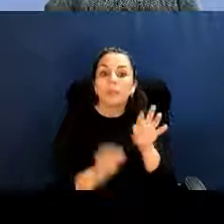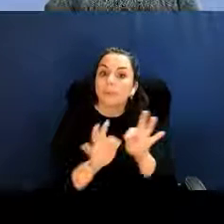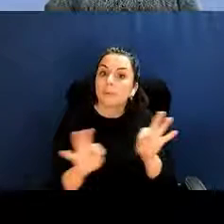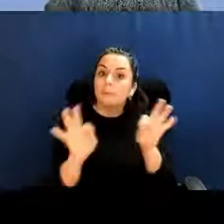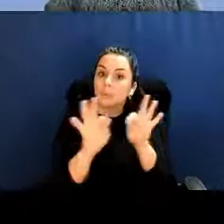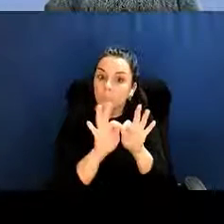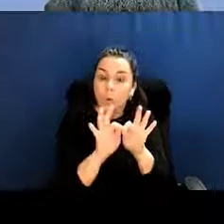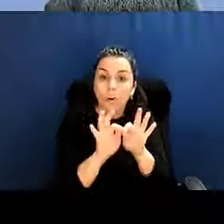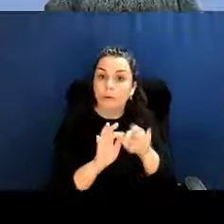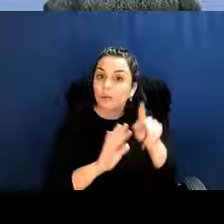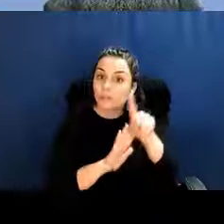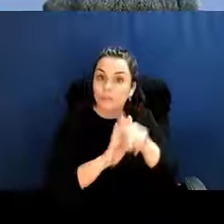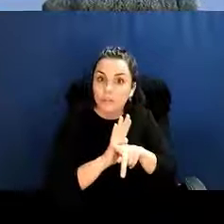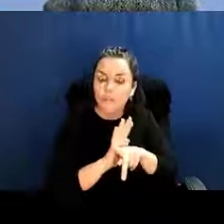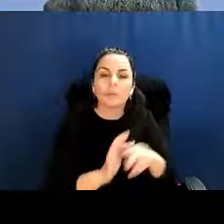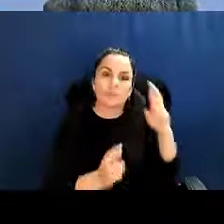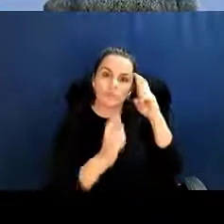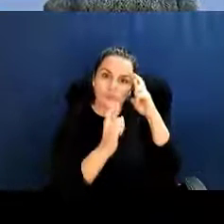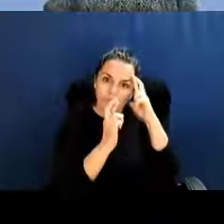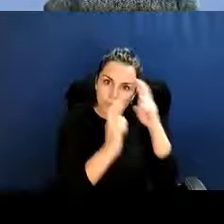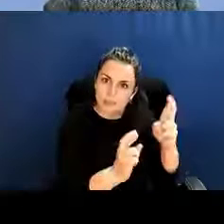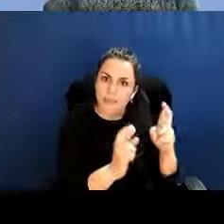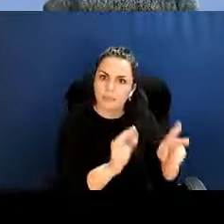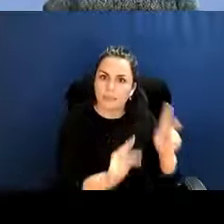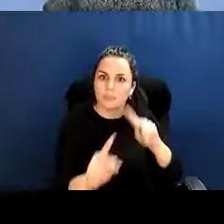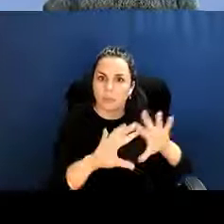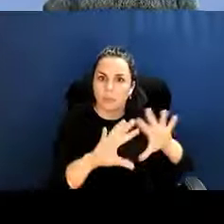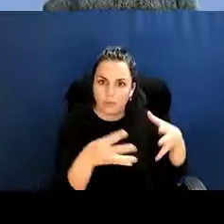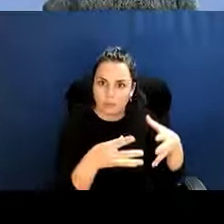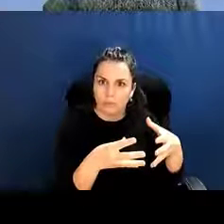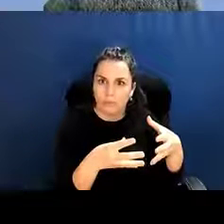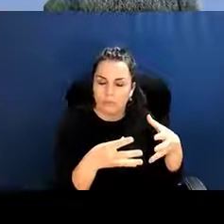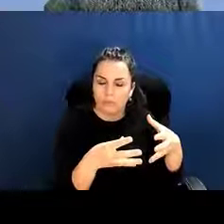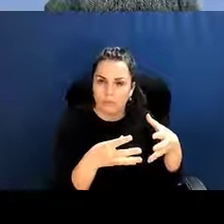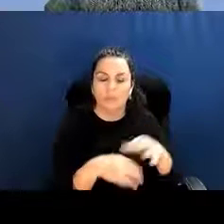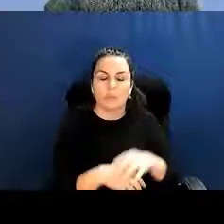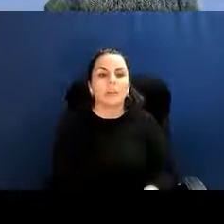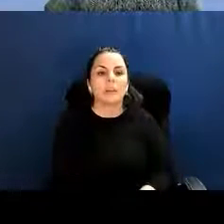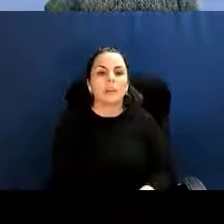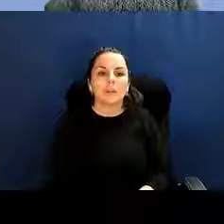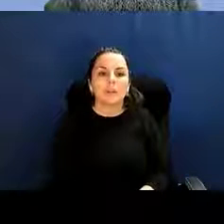when we involve humans in our research projects, right? And that's being translated into the requirement